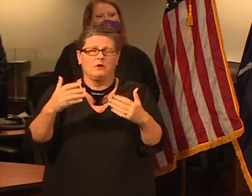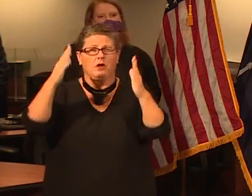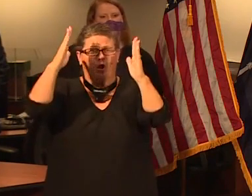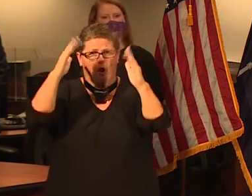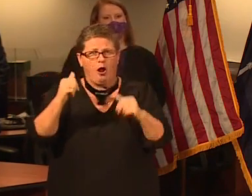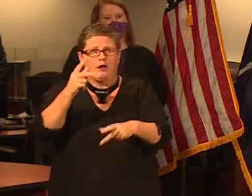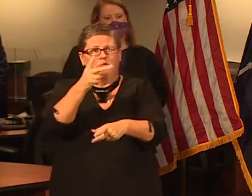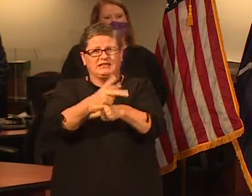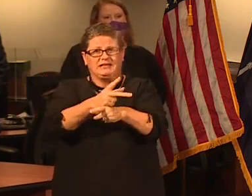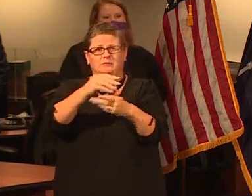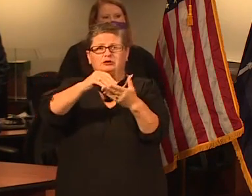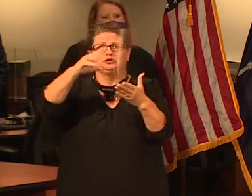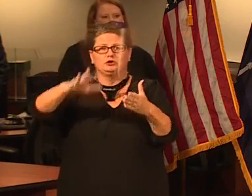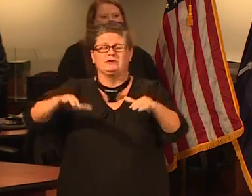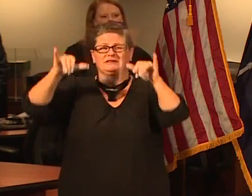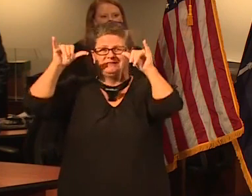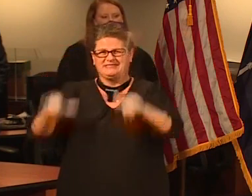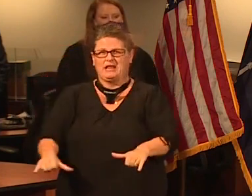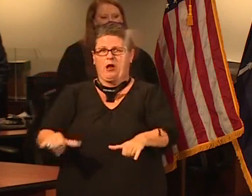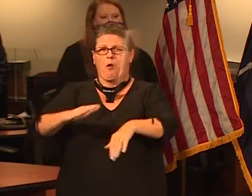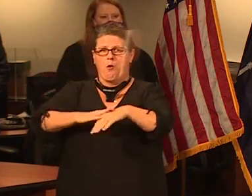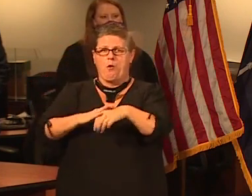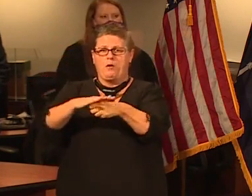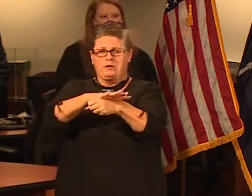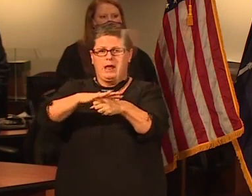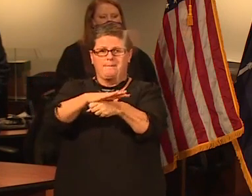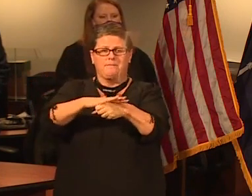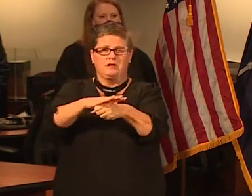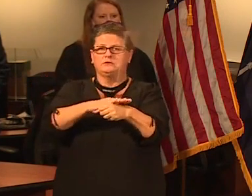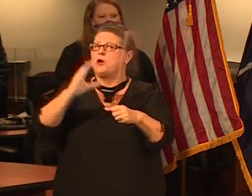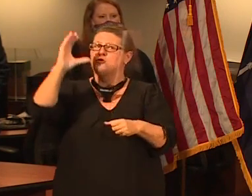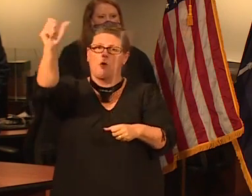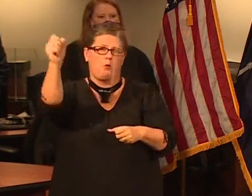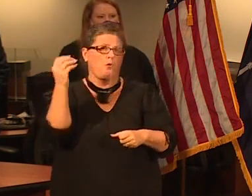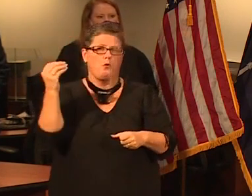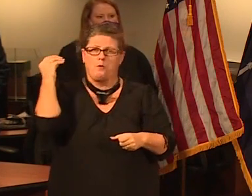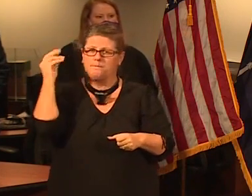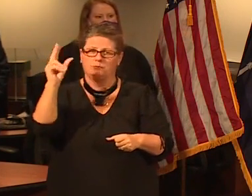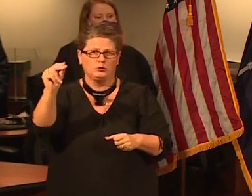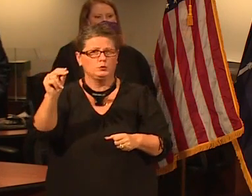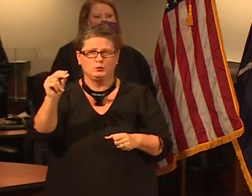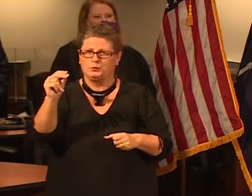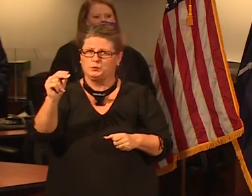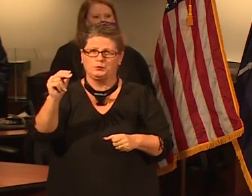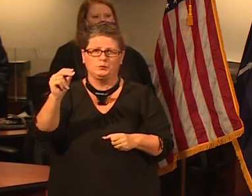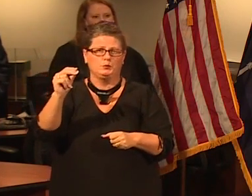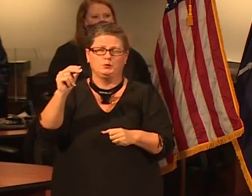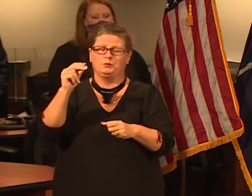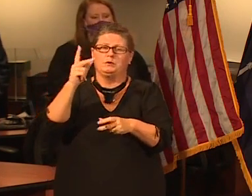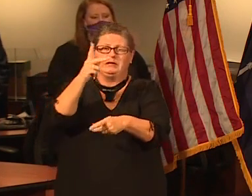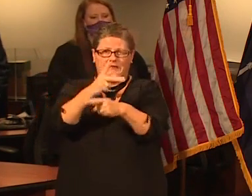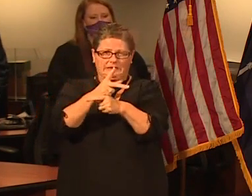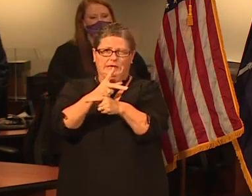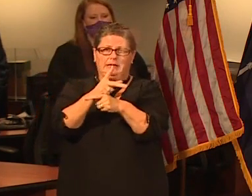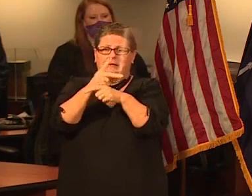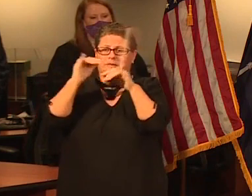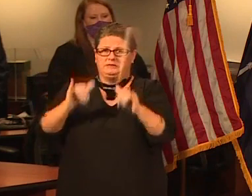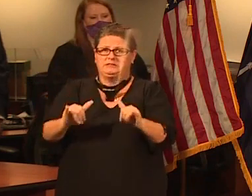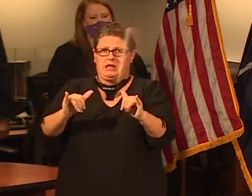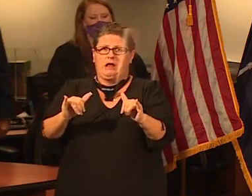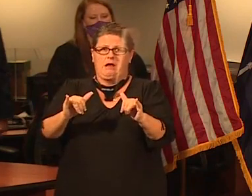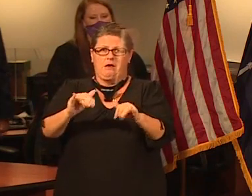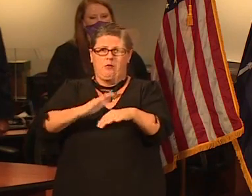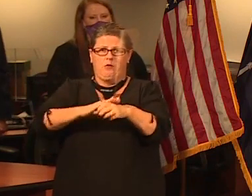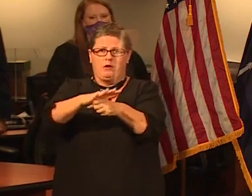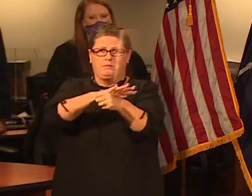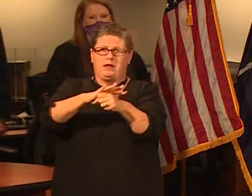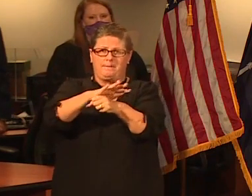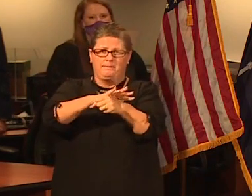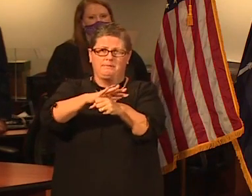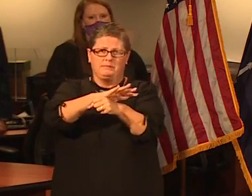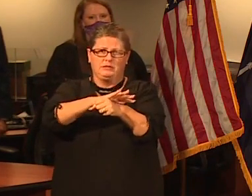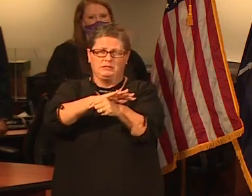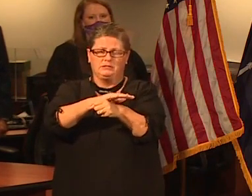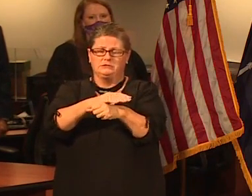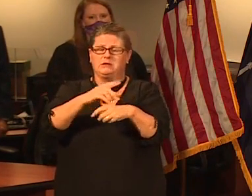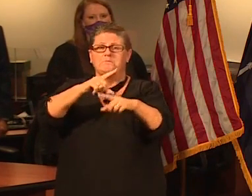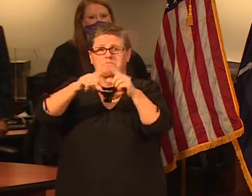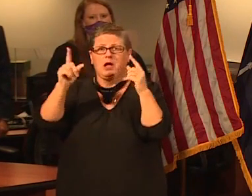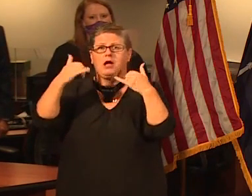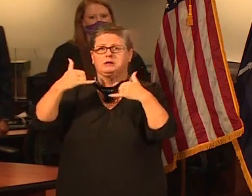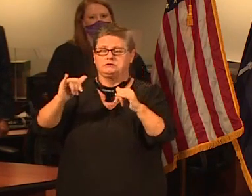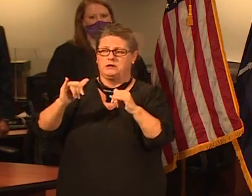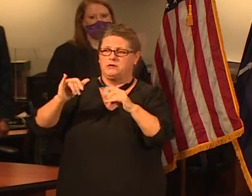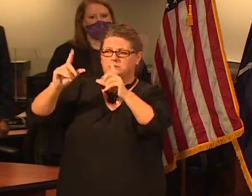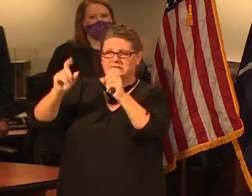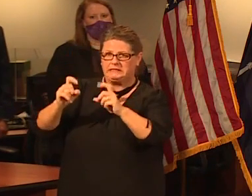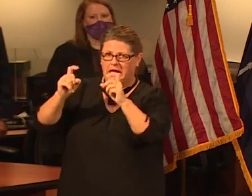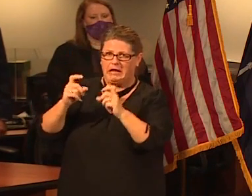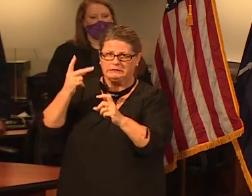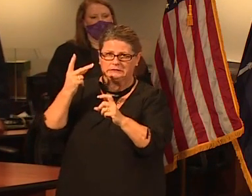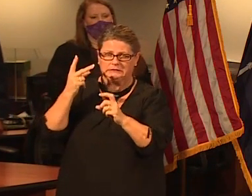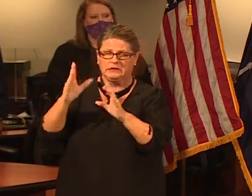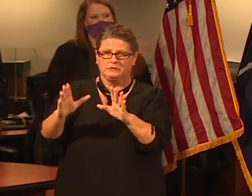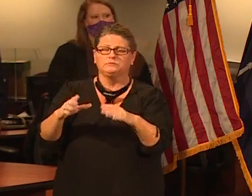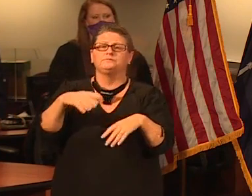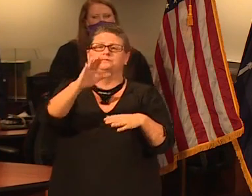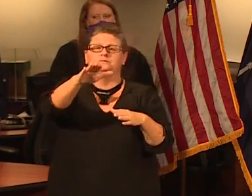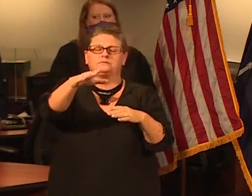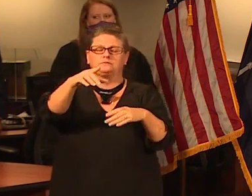DO IS TO DUAL THEY CAN TO KEEP THE STUDENTS ON THE CAMPUS THAT IS NOT GOING HOME TO KEEP THEM HERE WHERE THEY CAN BE IN TOUCH WITH THEM AND CAN COORDINATE WITH